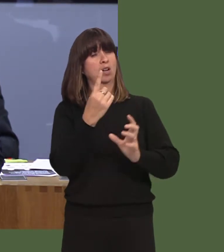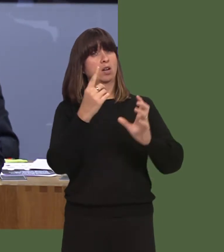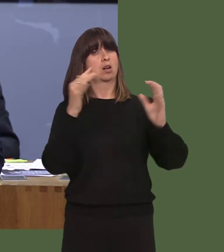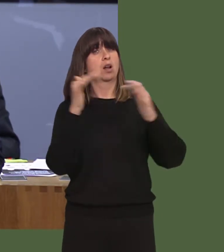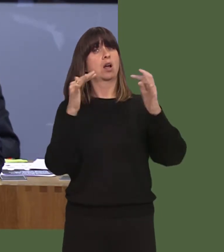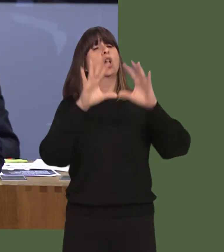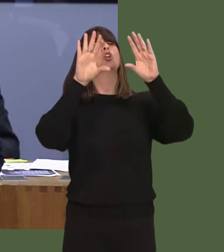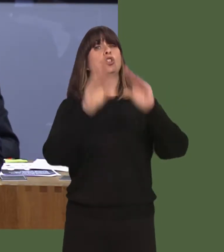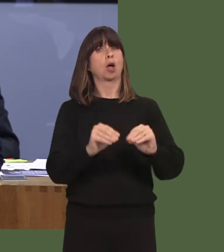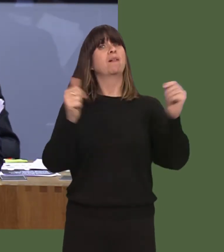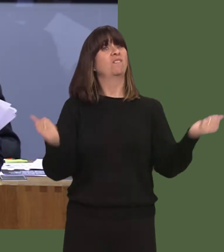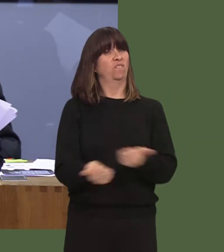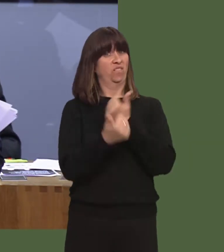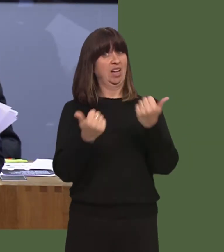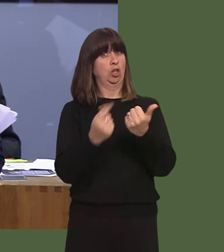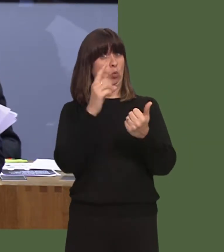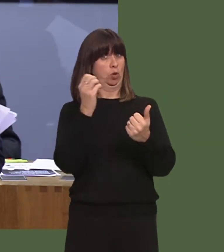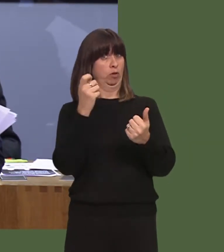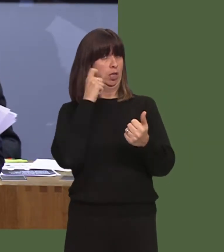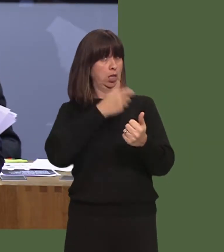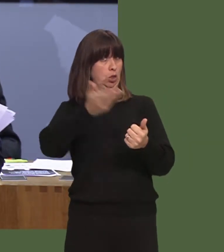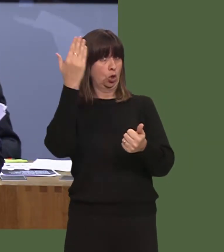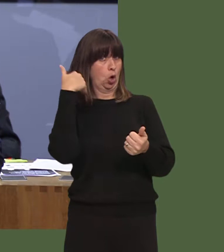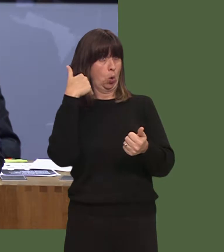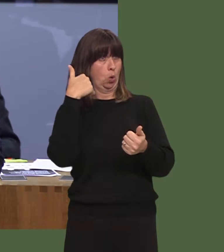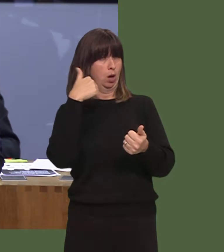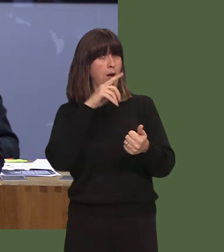What work are you doing to ensure that the legacy of that programme can continue and